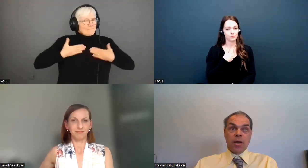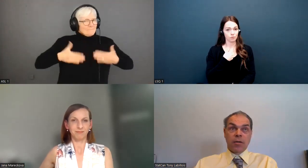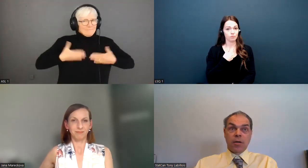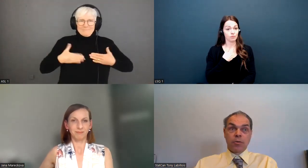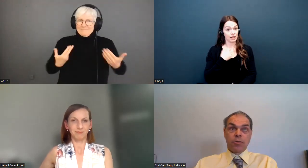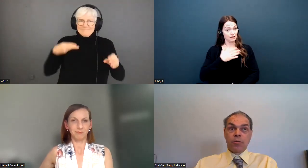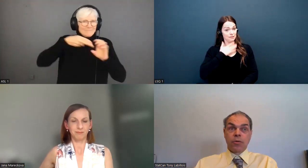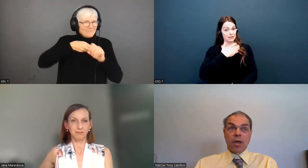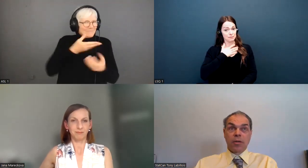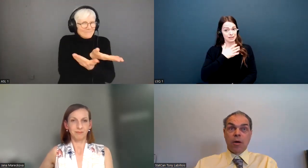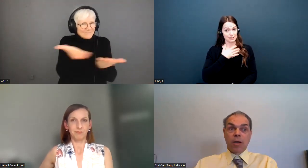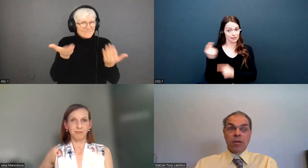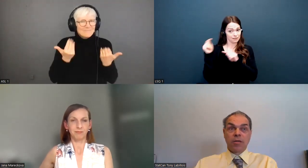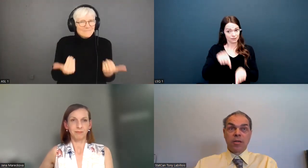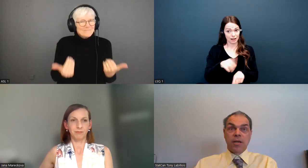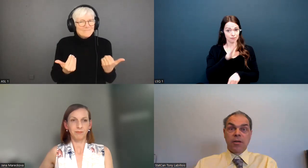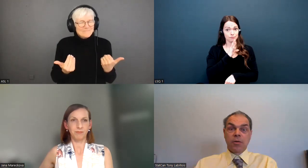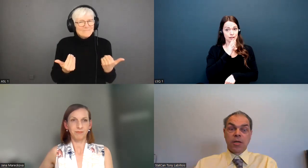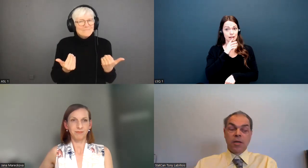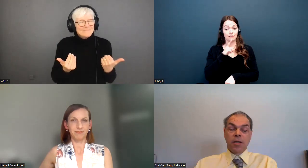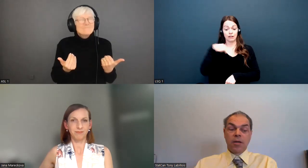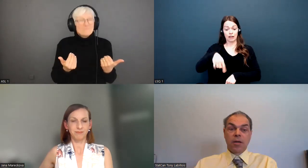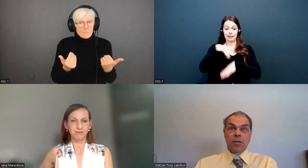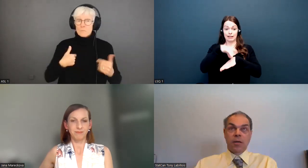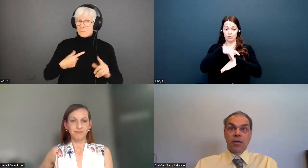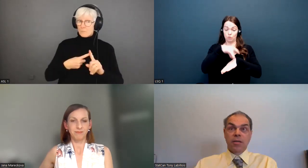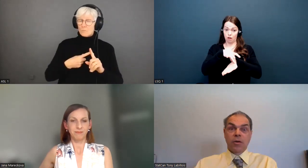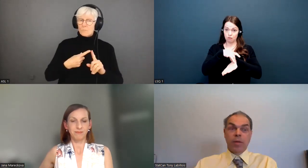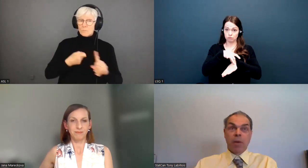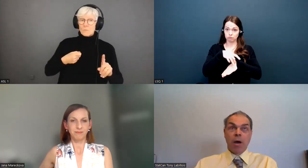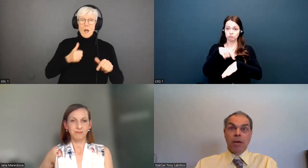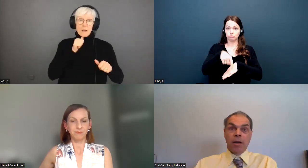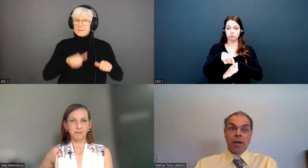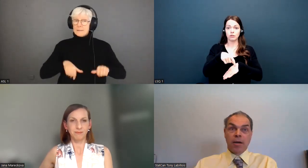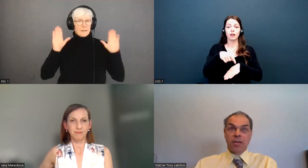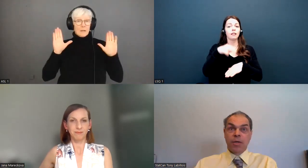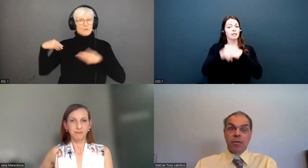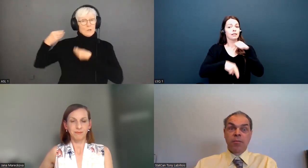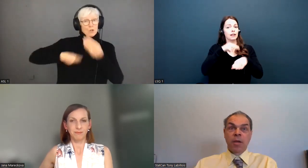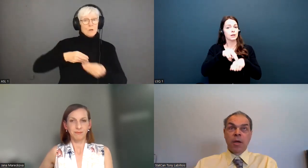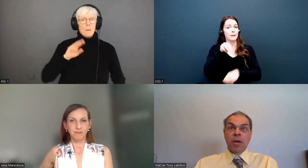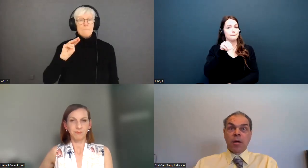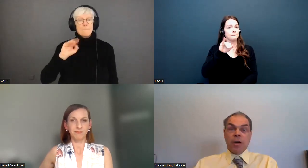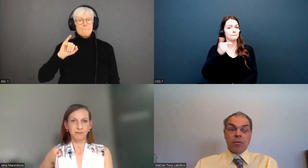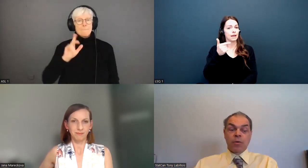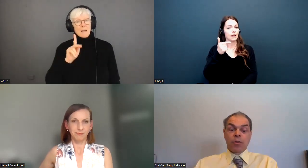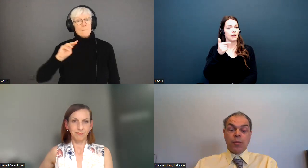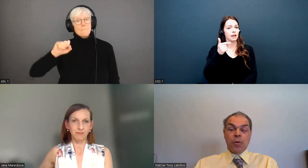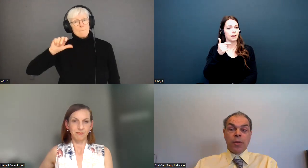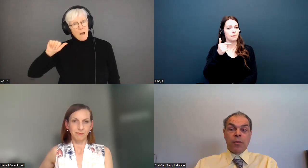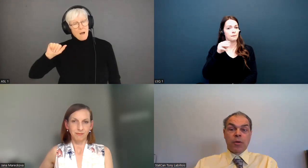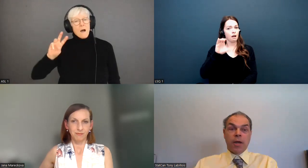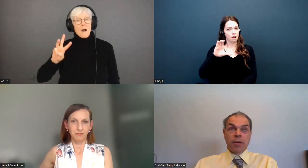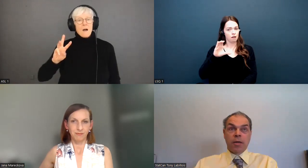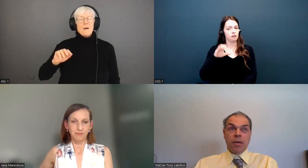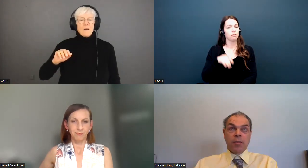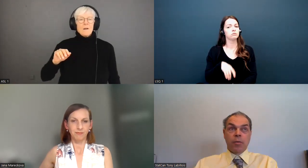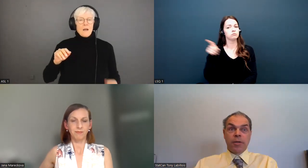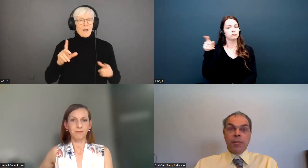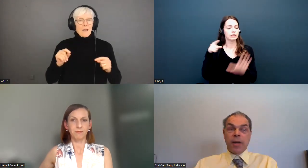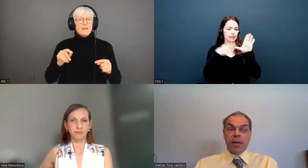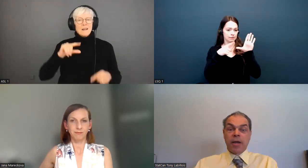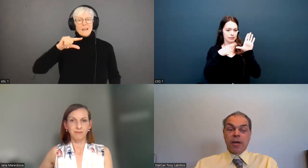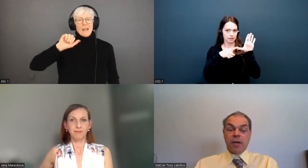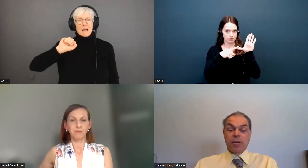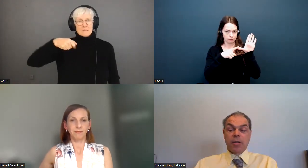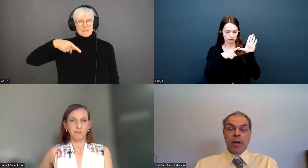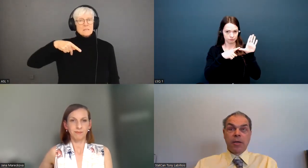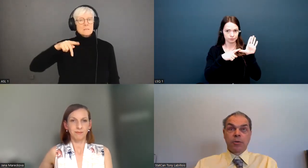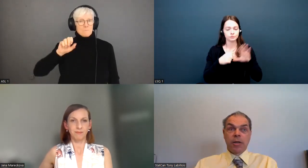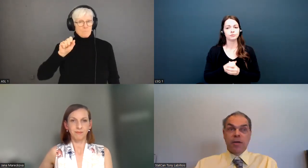unceded territory of the Micmac nation in Gaspésie, overlooking the mountains. We have